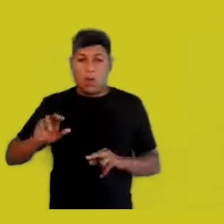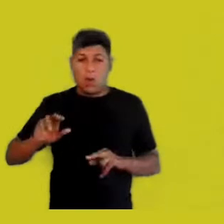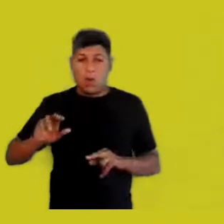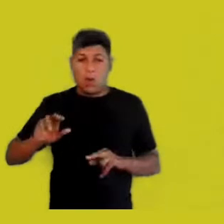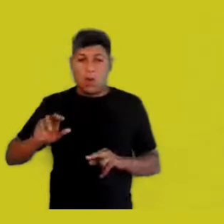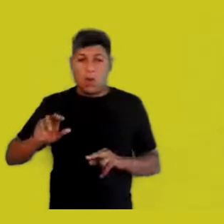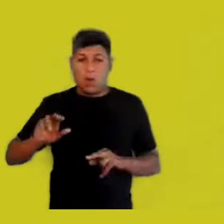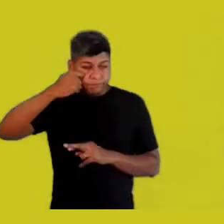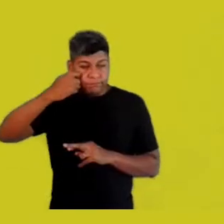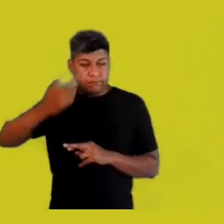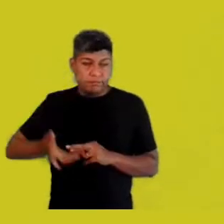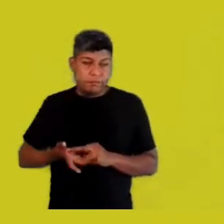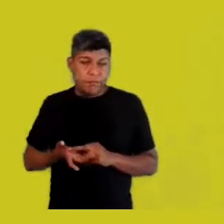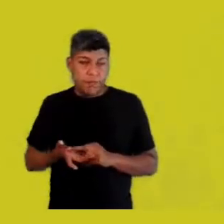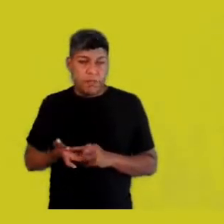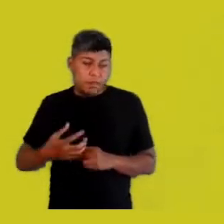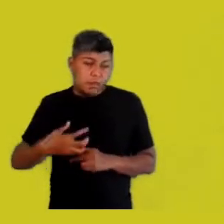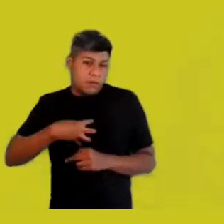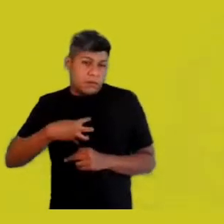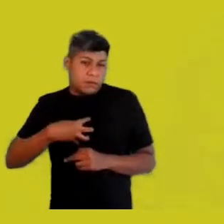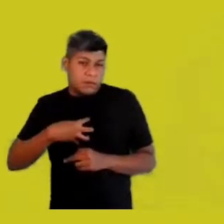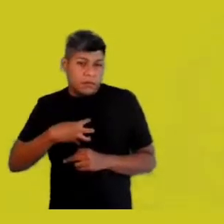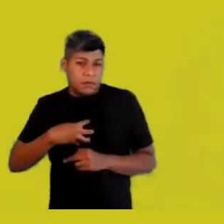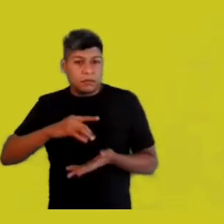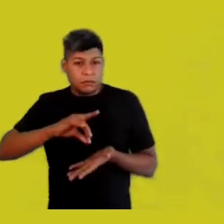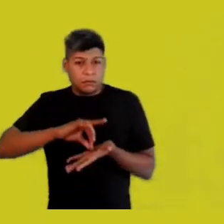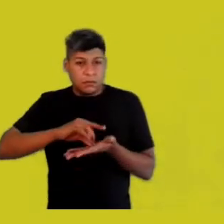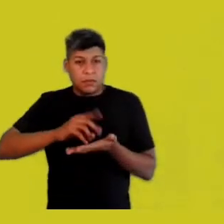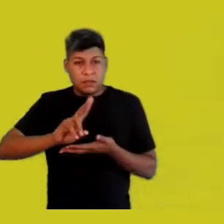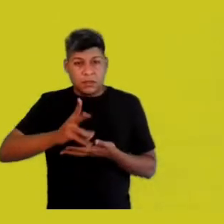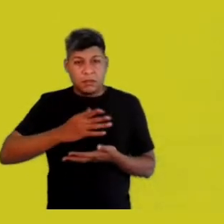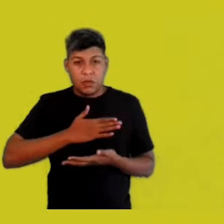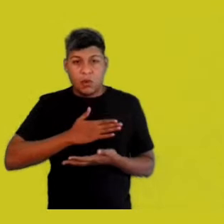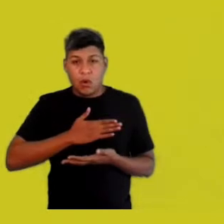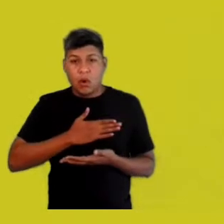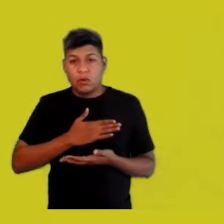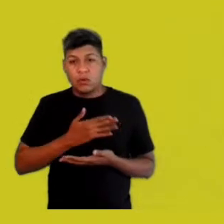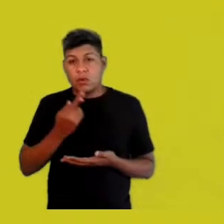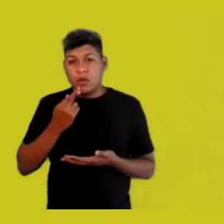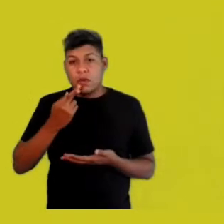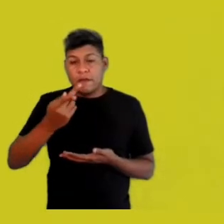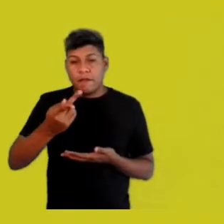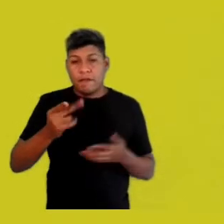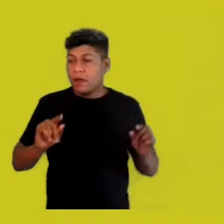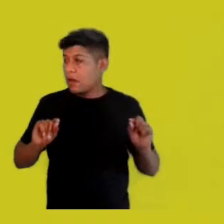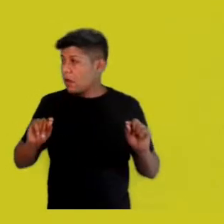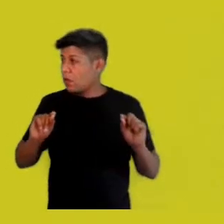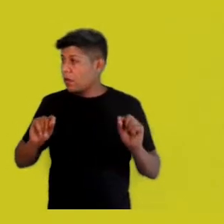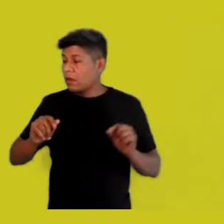and this rhythm - I always like to make this analysis,